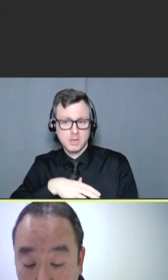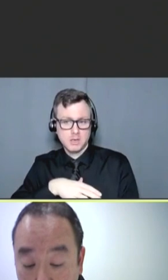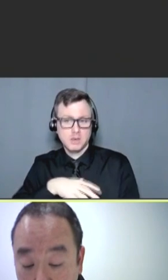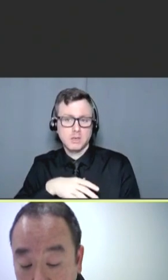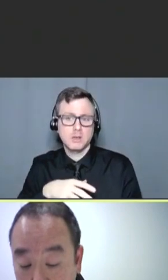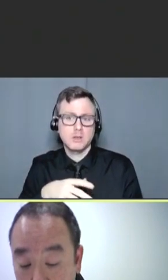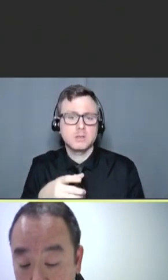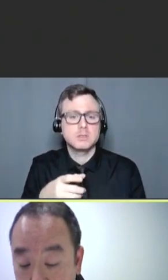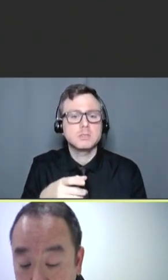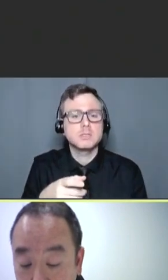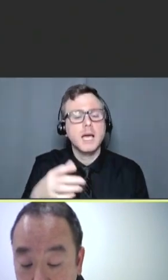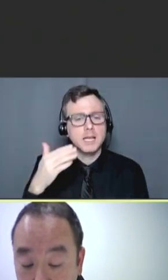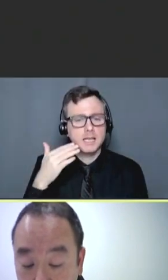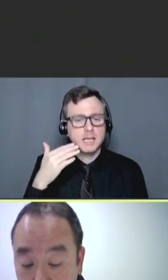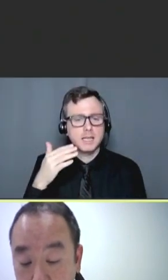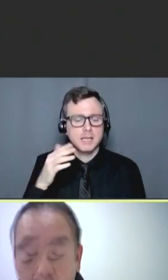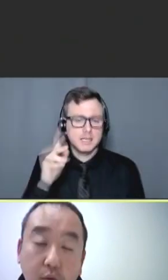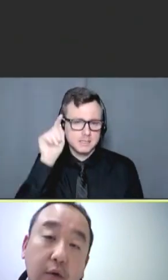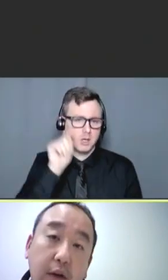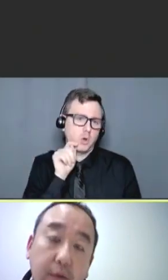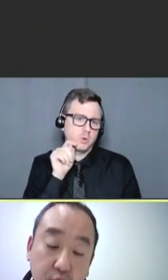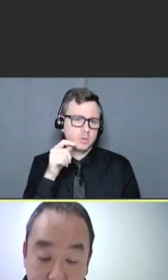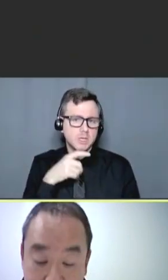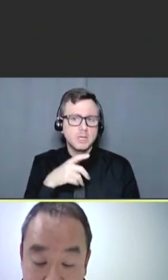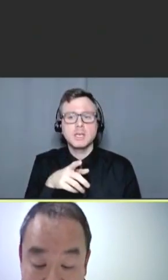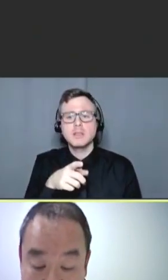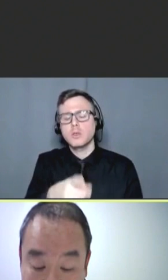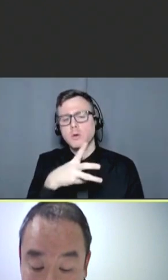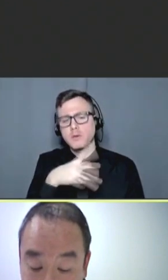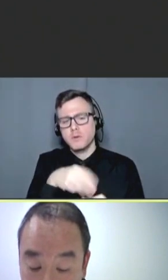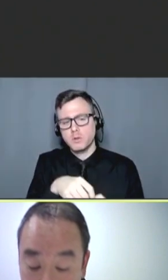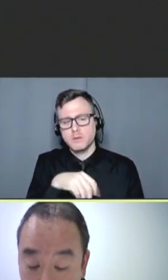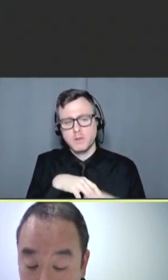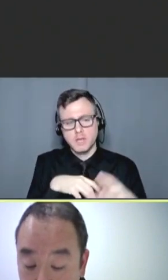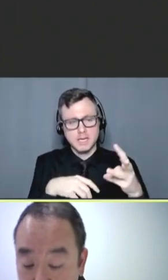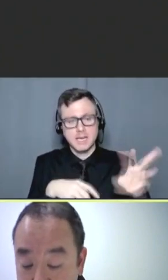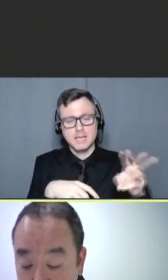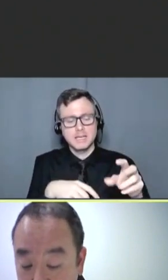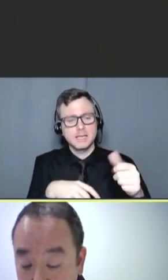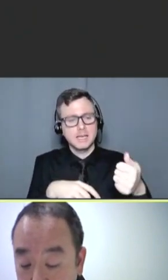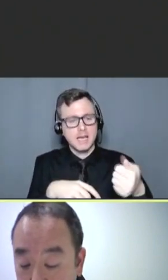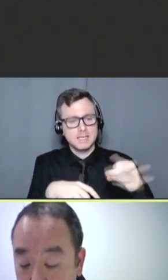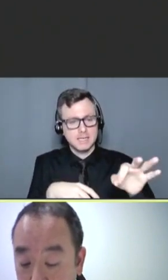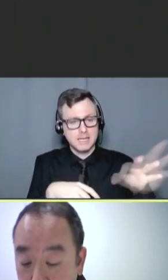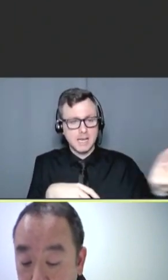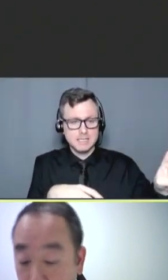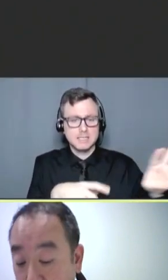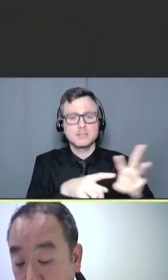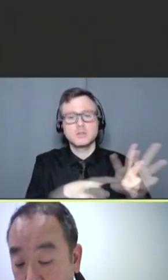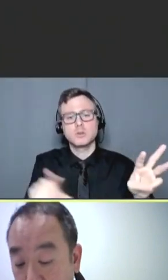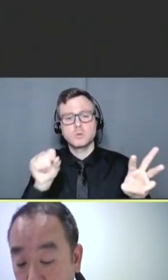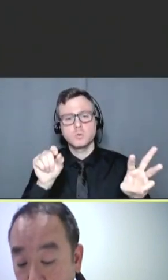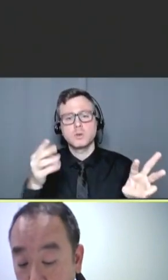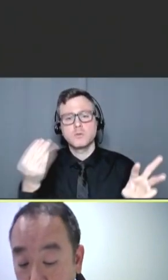and girls in the United States, who will fall between 1996 and 2014. The participants were